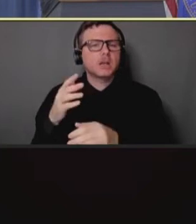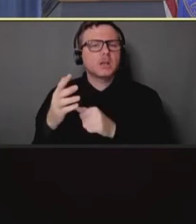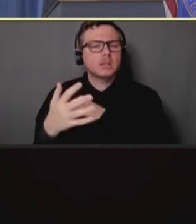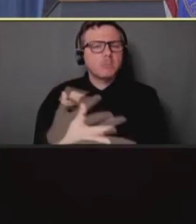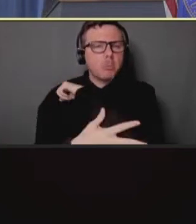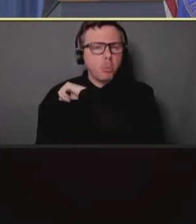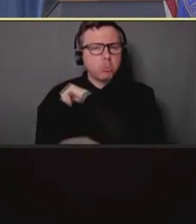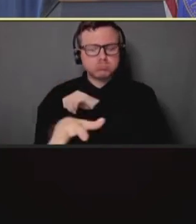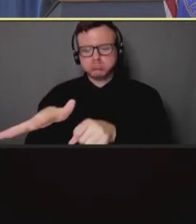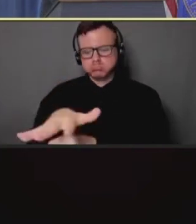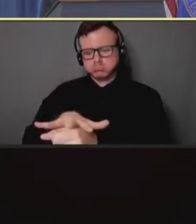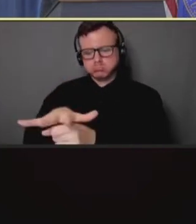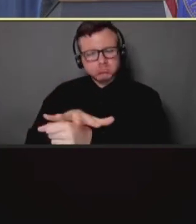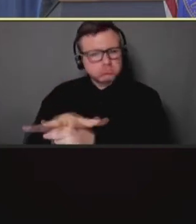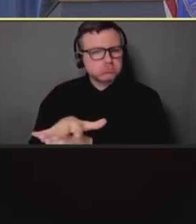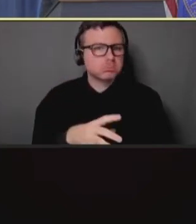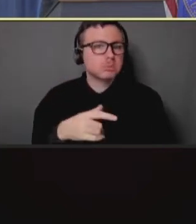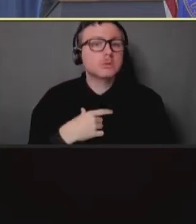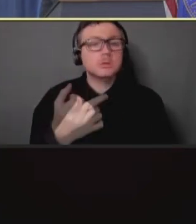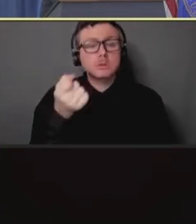But just to look at this first slide.